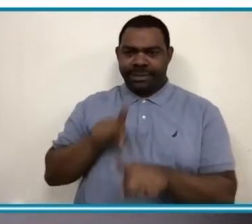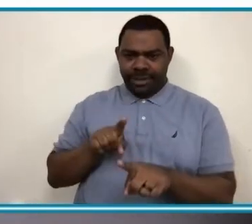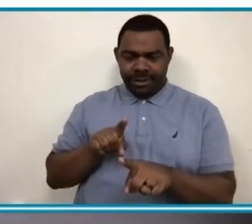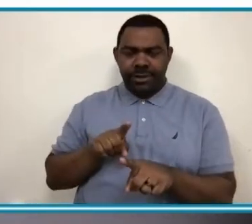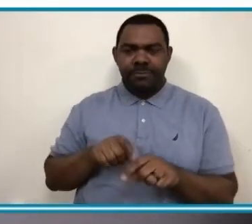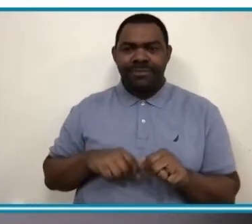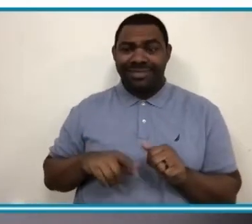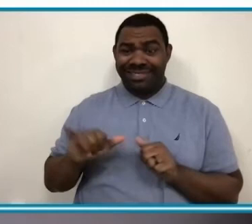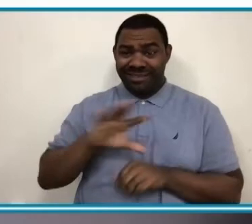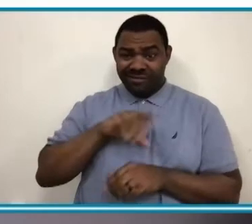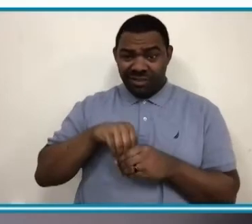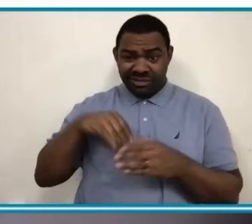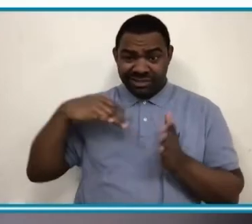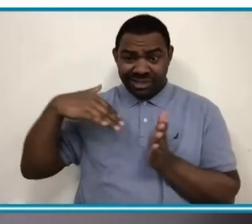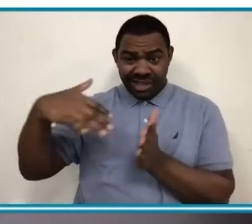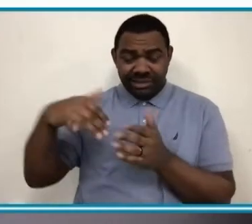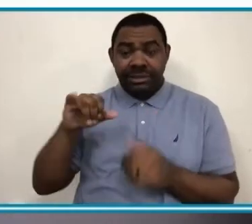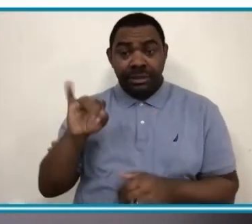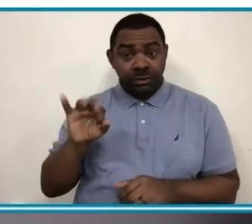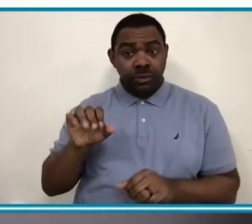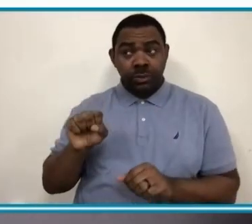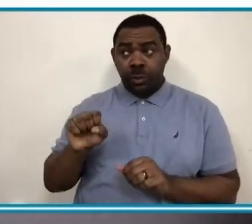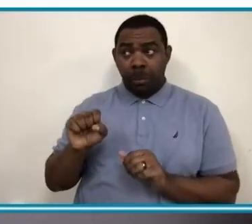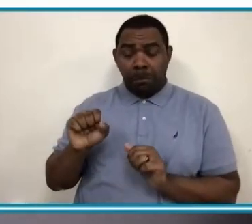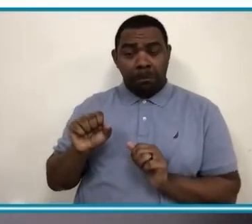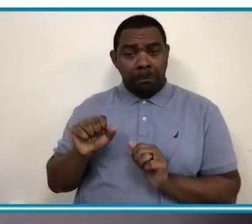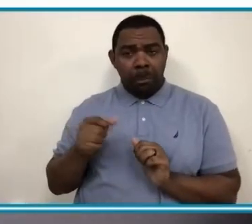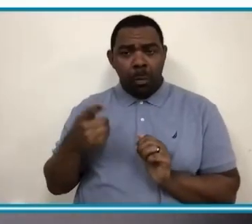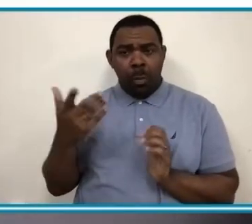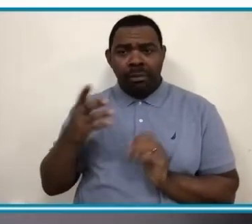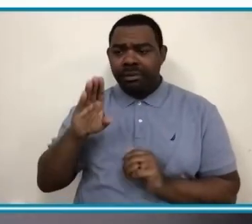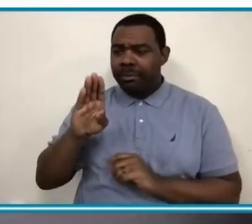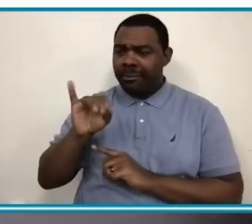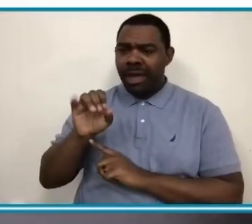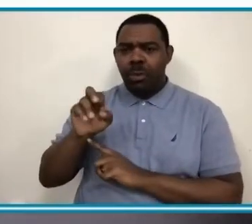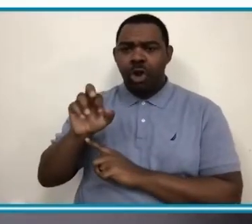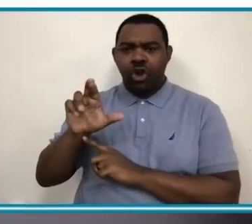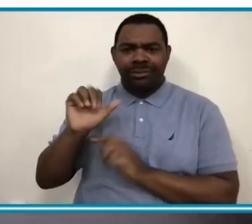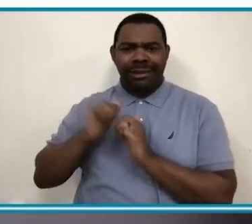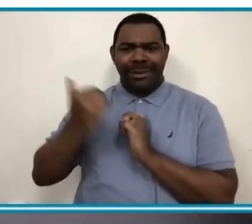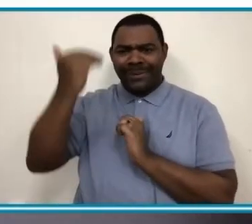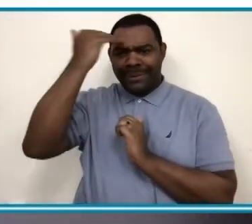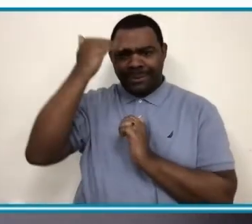If so, what are the biomarkers and which methods are being used to measure them?